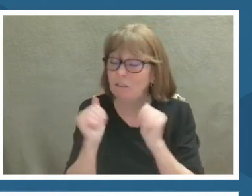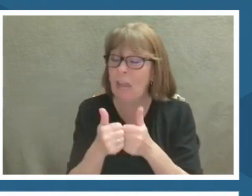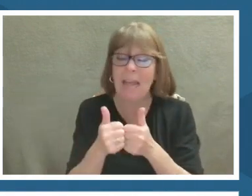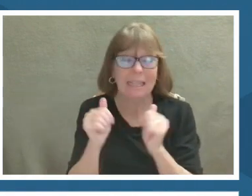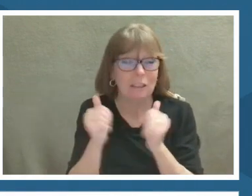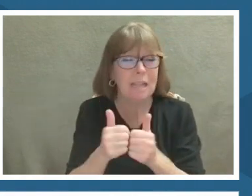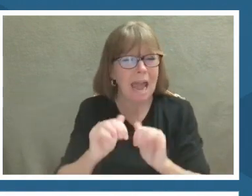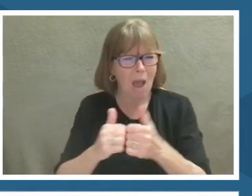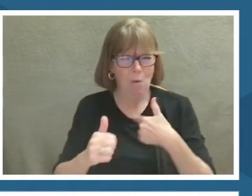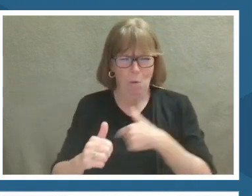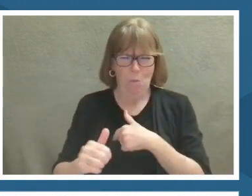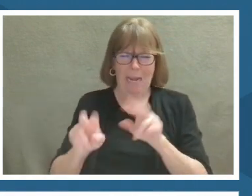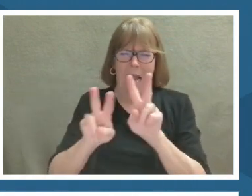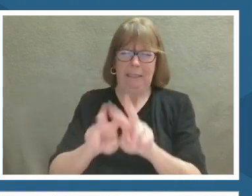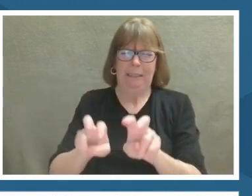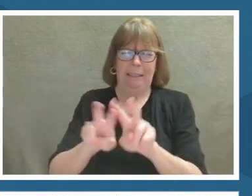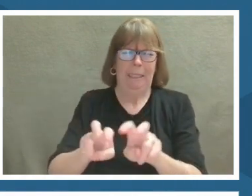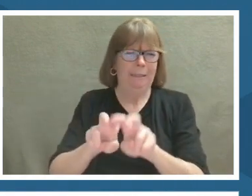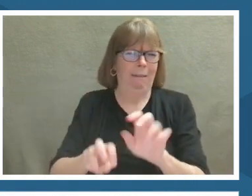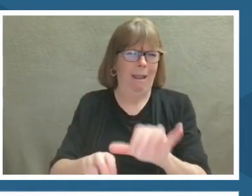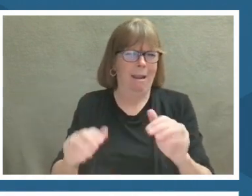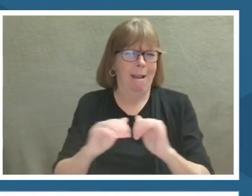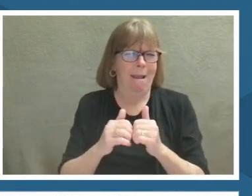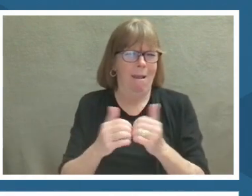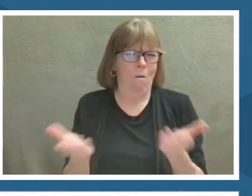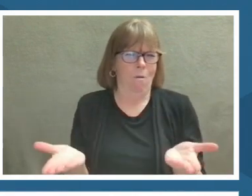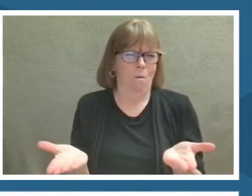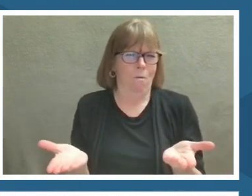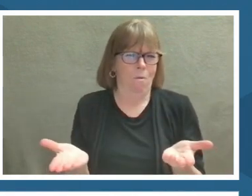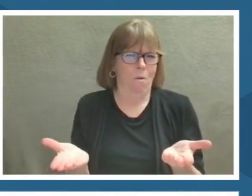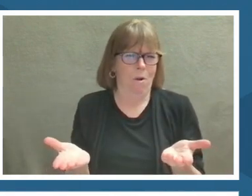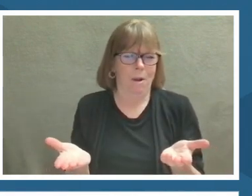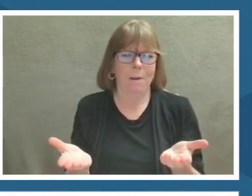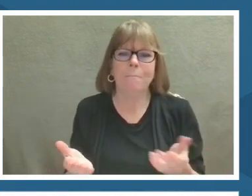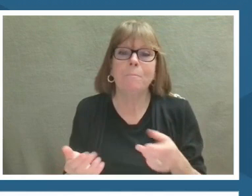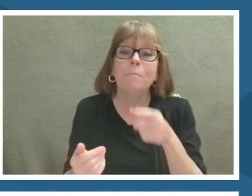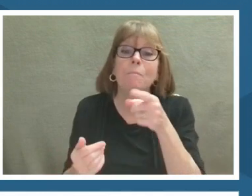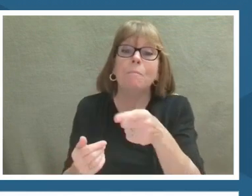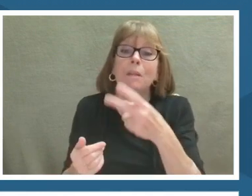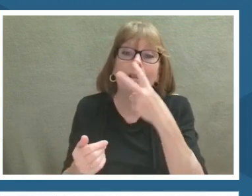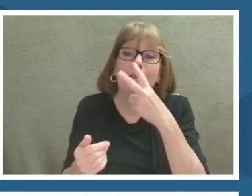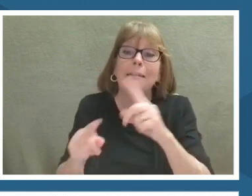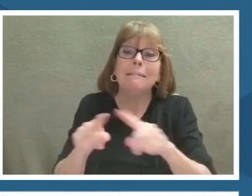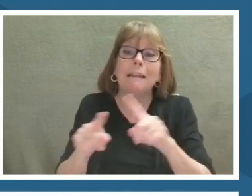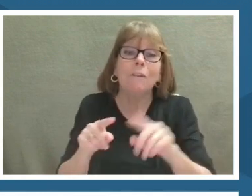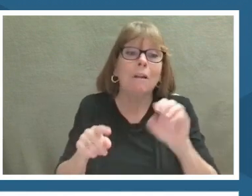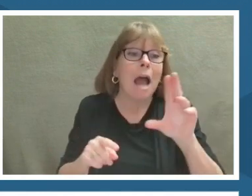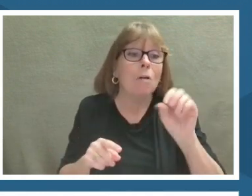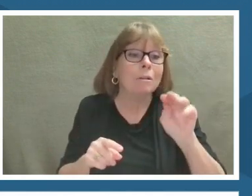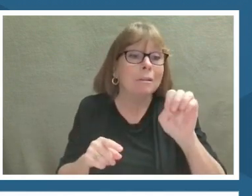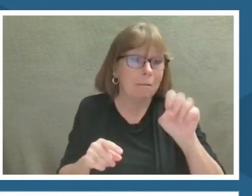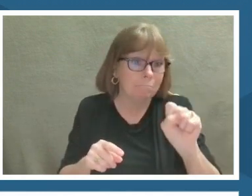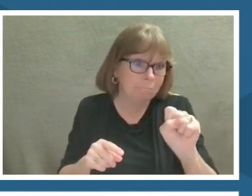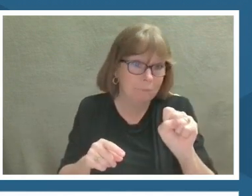transdisciplinary way so the next slide shows there are different outcomes to